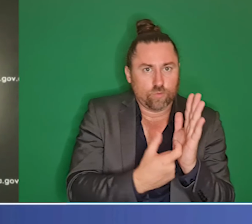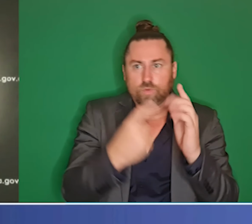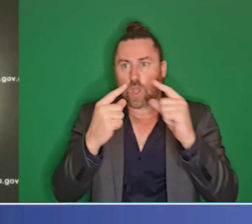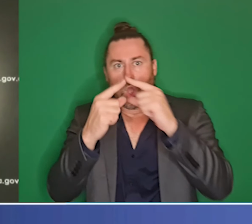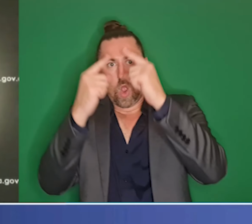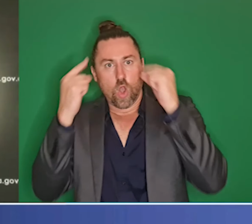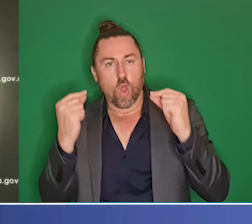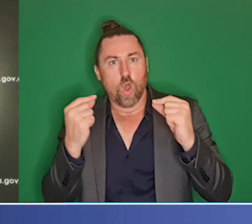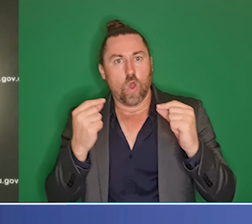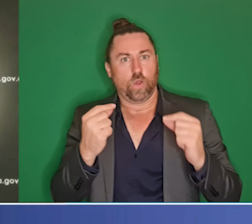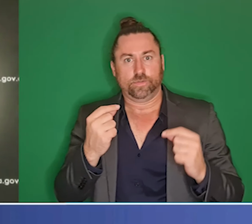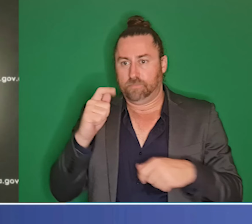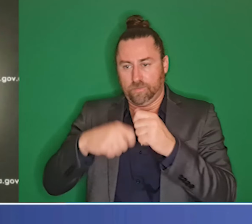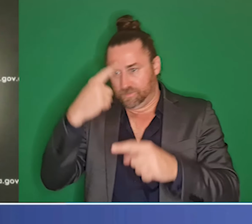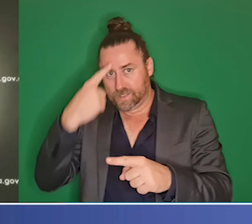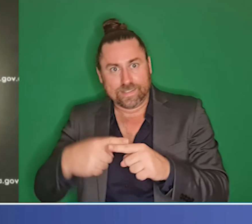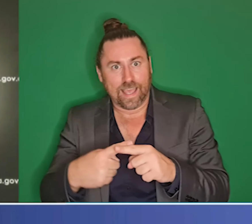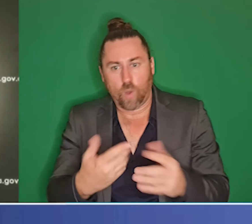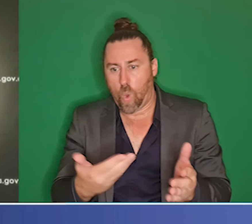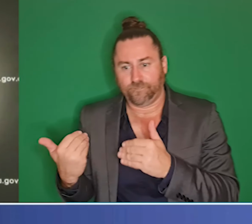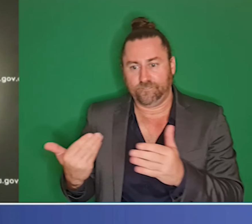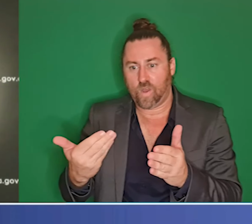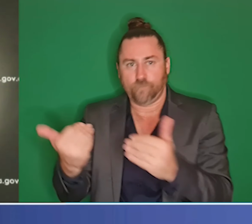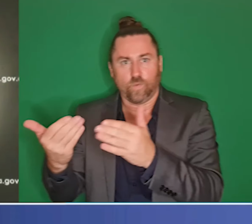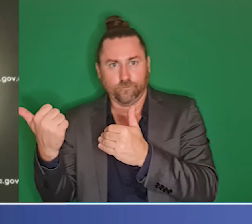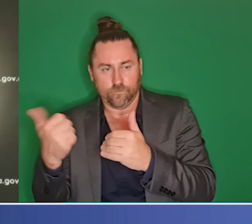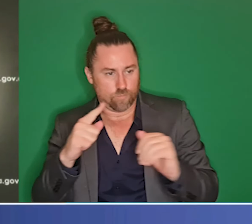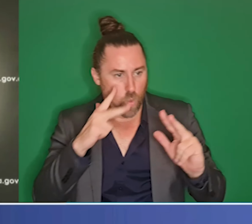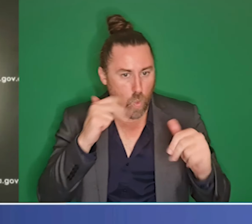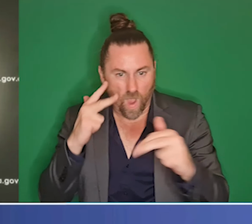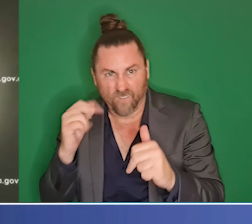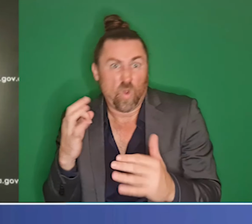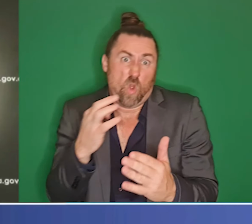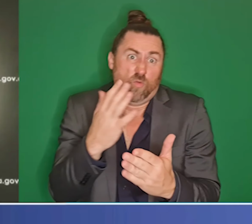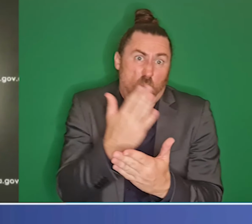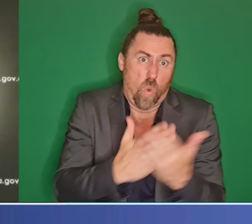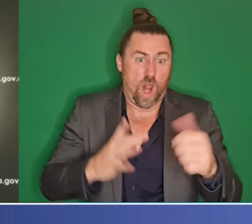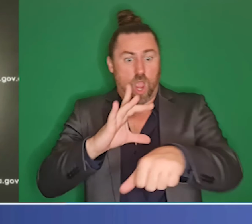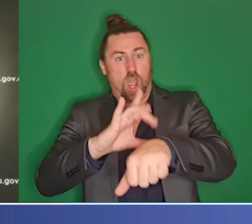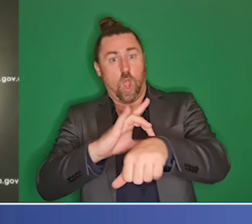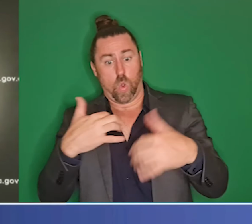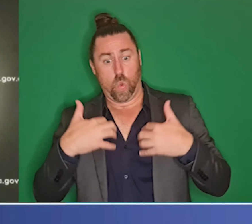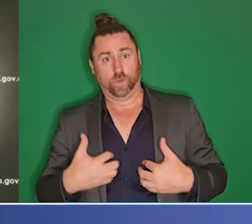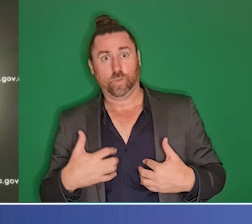in any Omicron affected area remain the principal challenge. And so, this is a response to that.